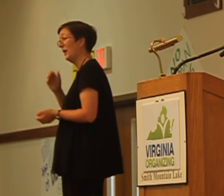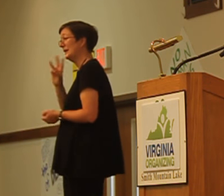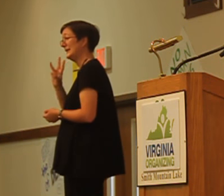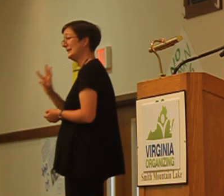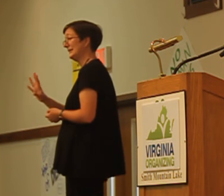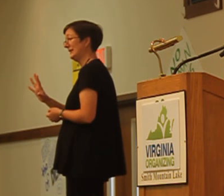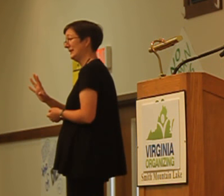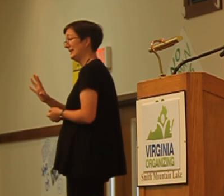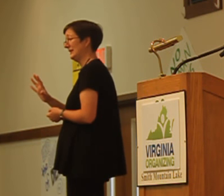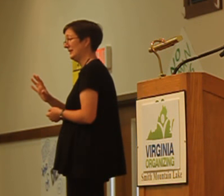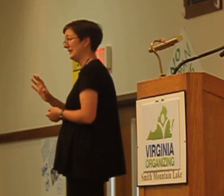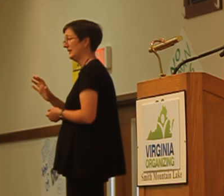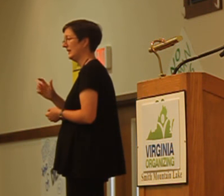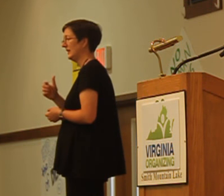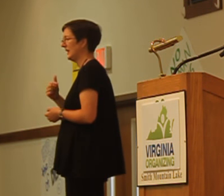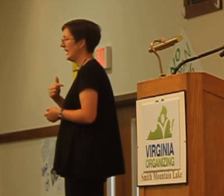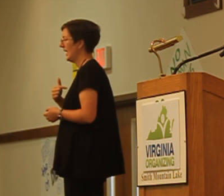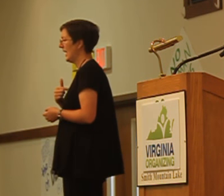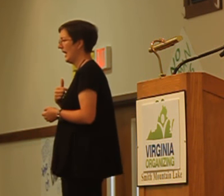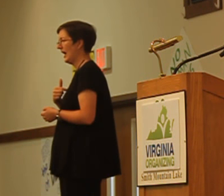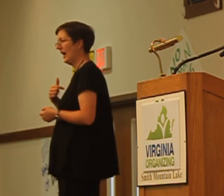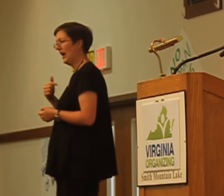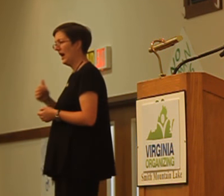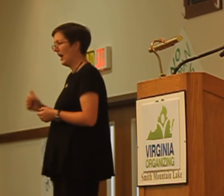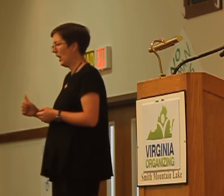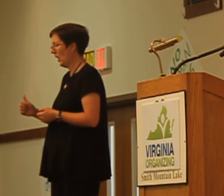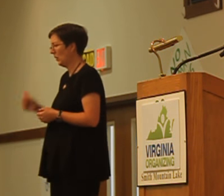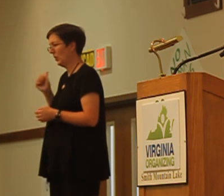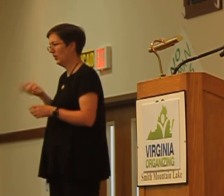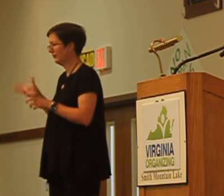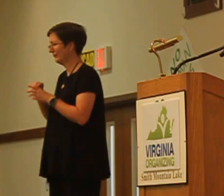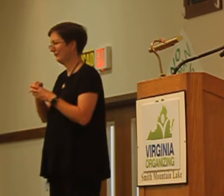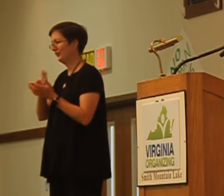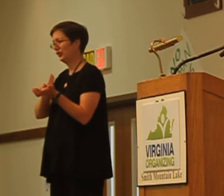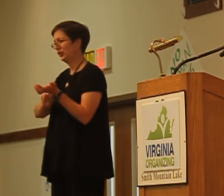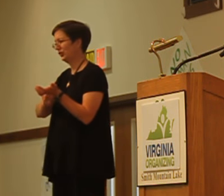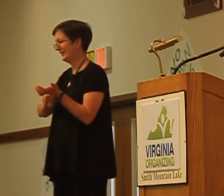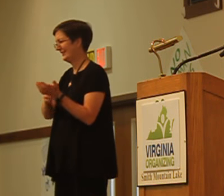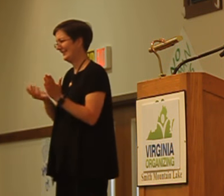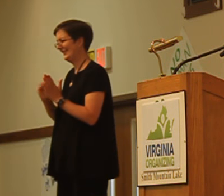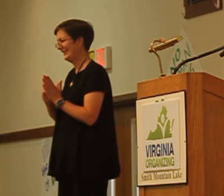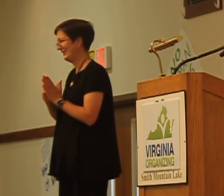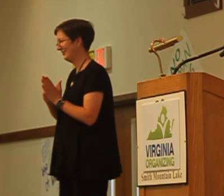I do not plan ever to be active in trauma nursing, which is my specialty,